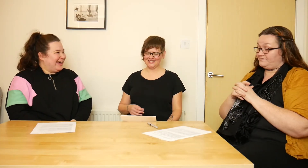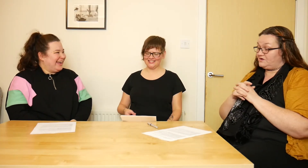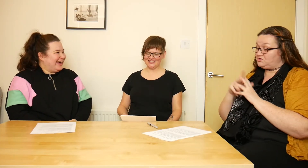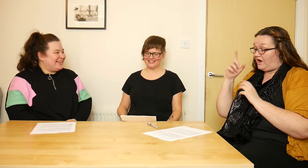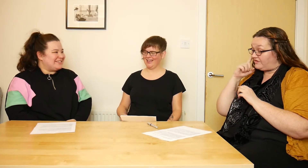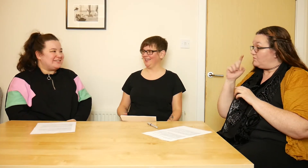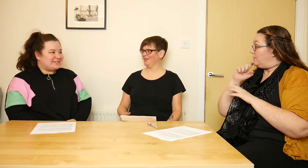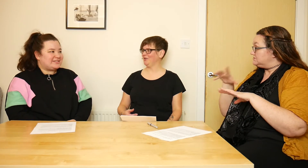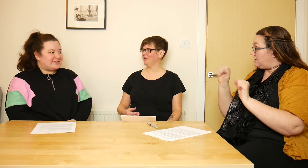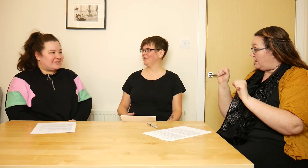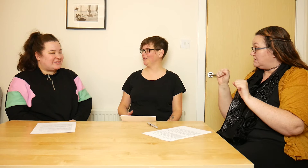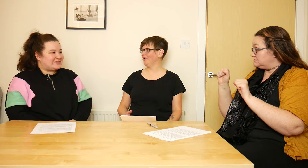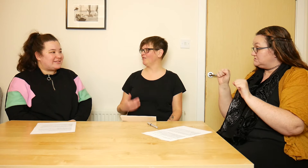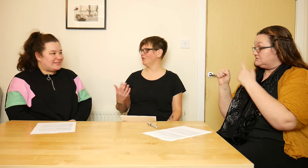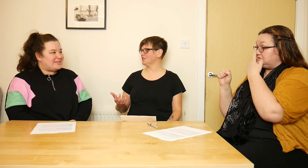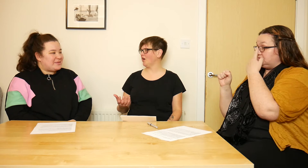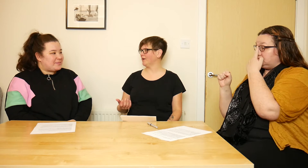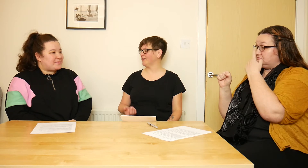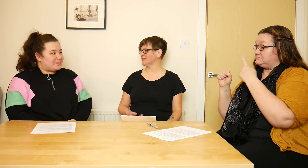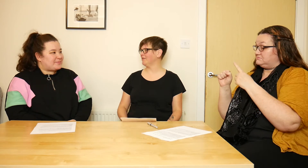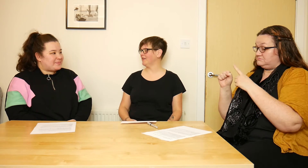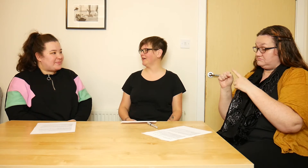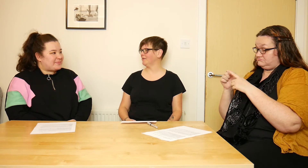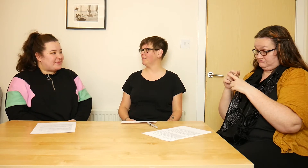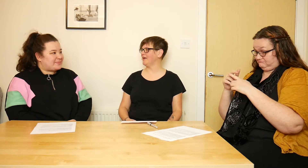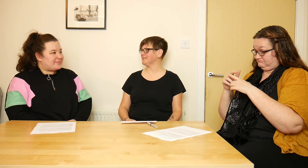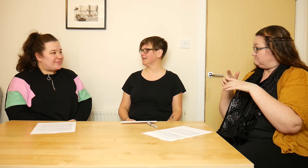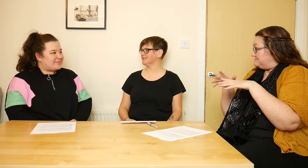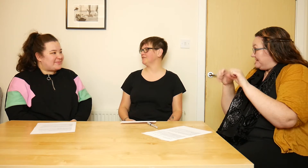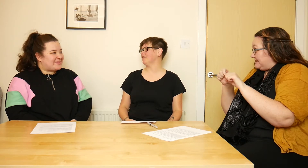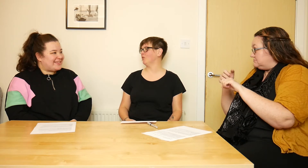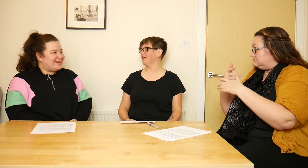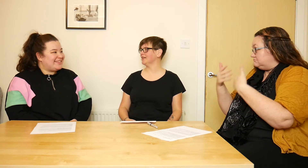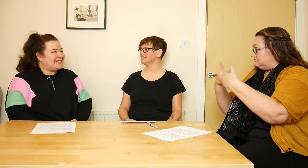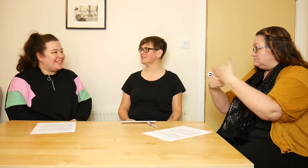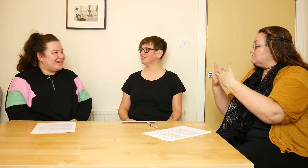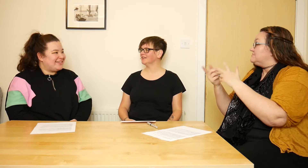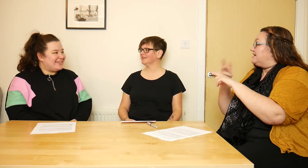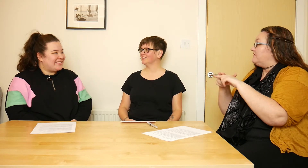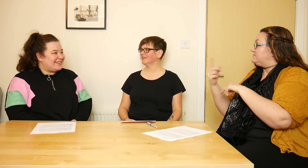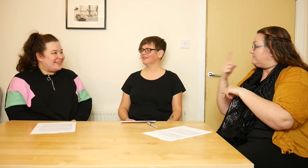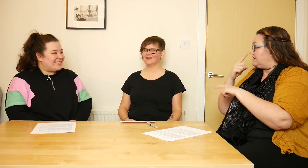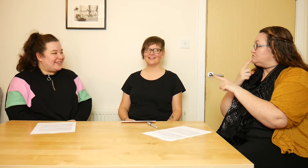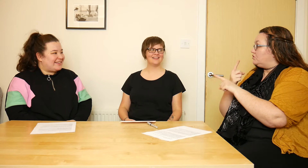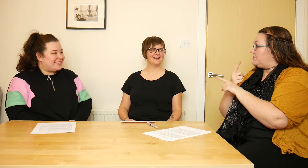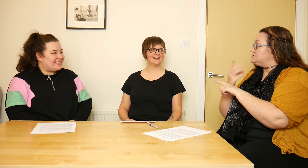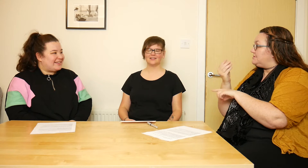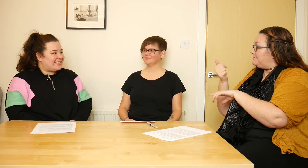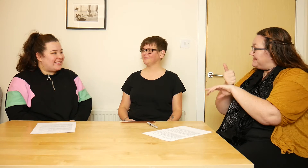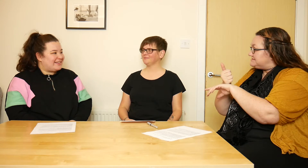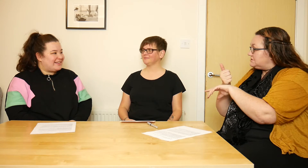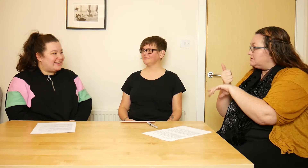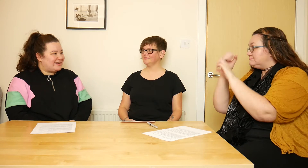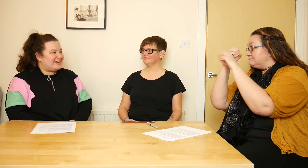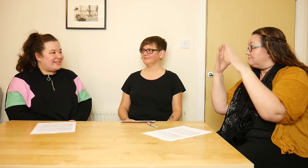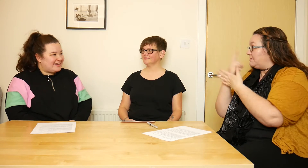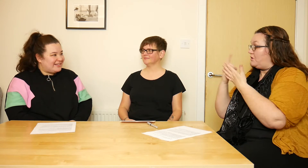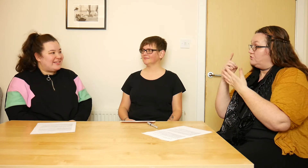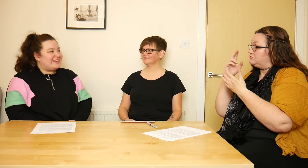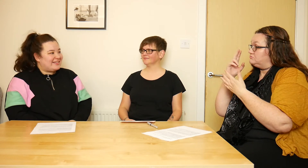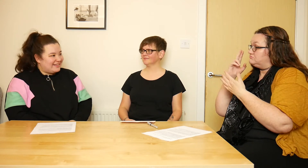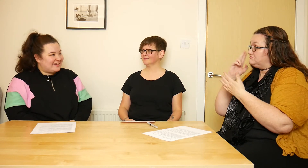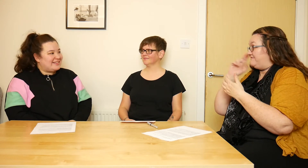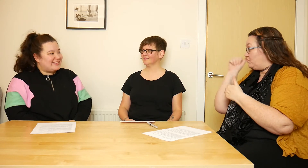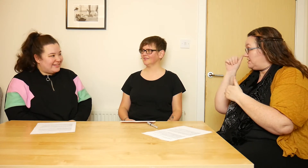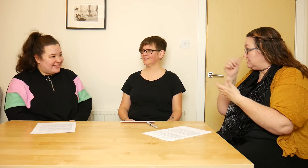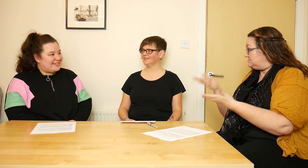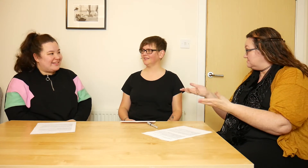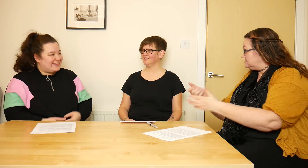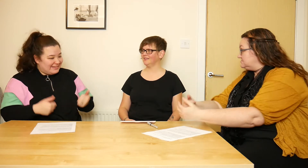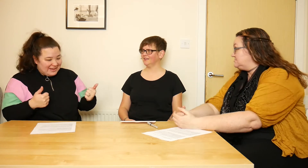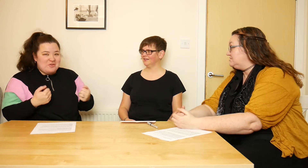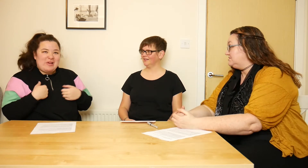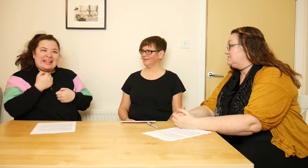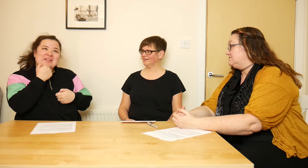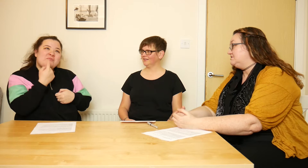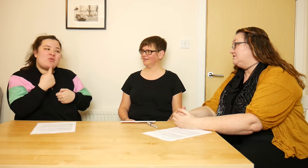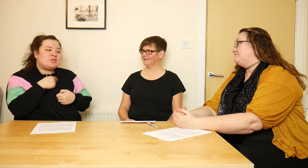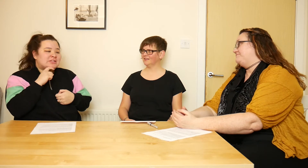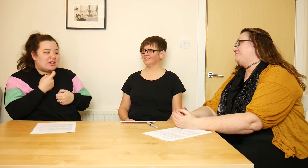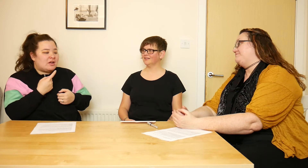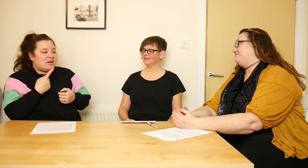which is, if you could talk about some of the basics of deaf awareness?